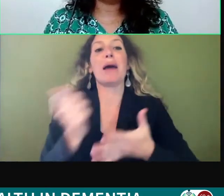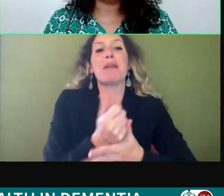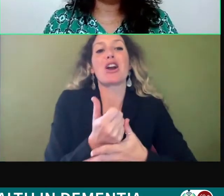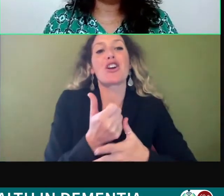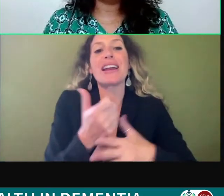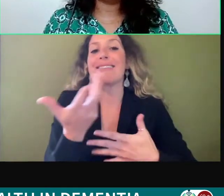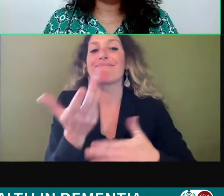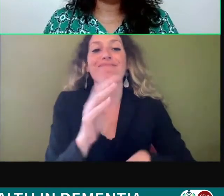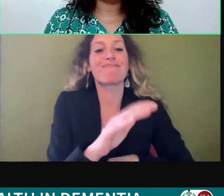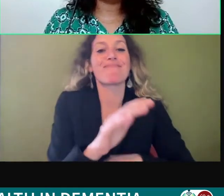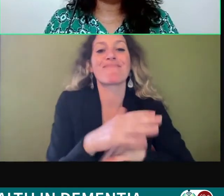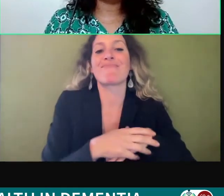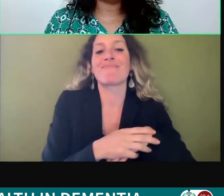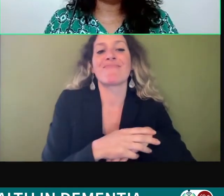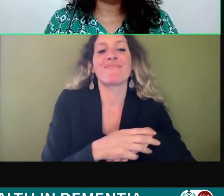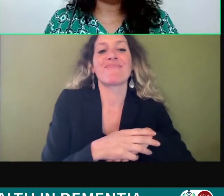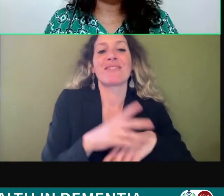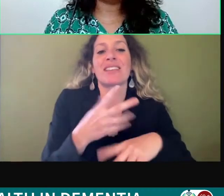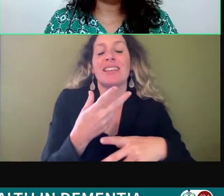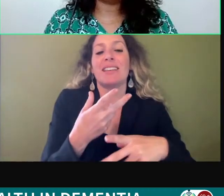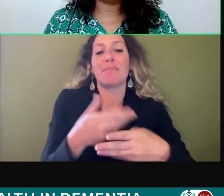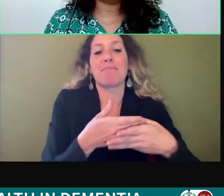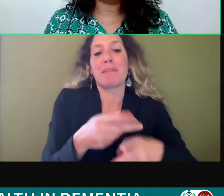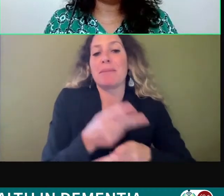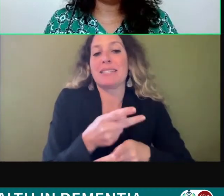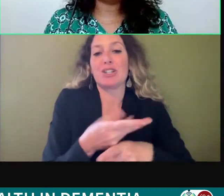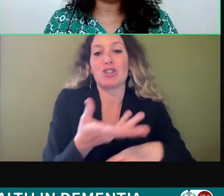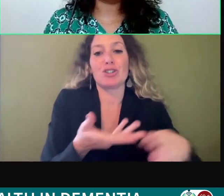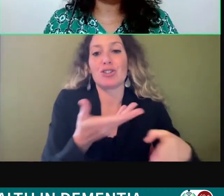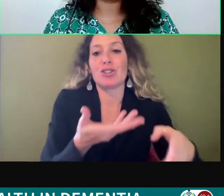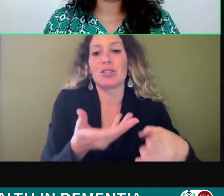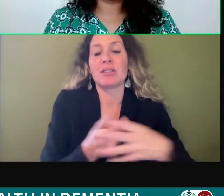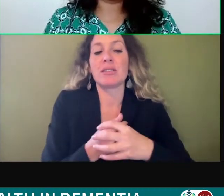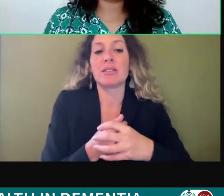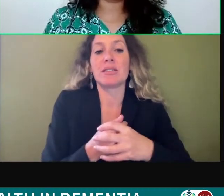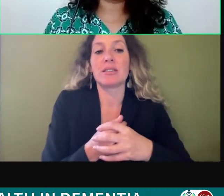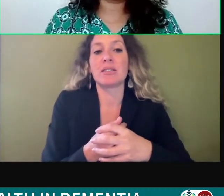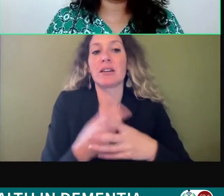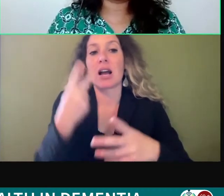And I saw toys in the home or seen children in the background. I did not realize that that was a